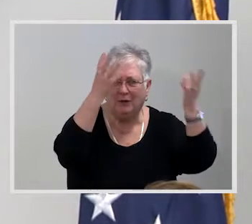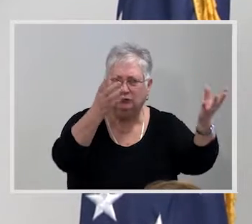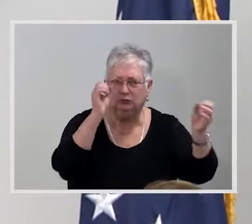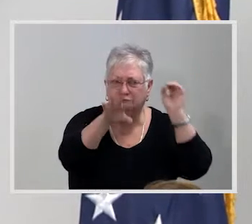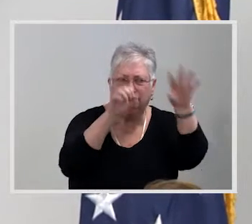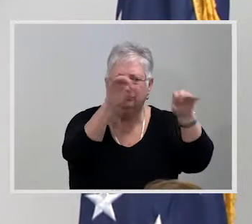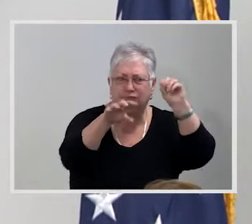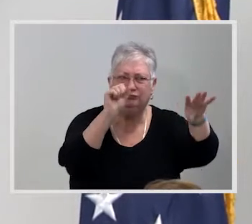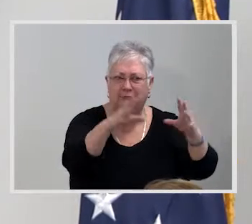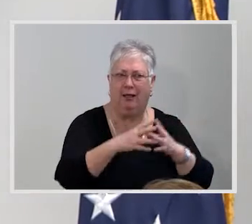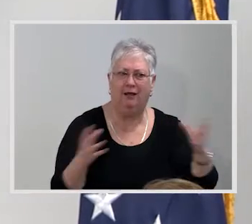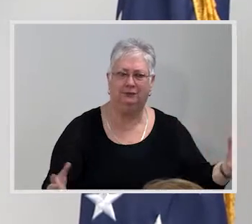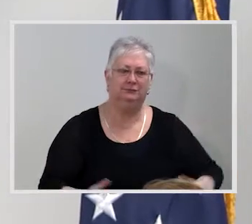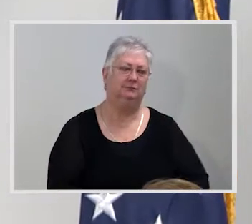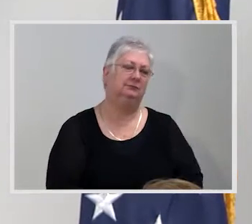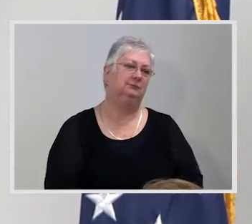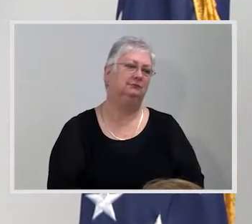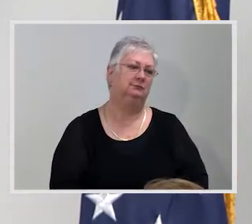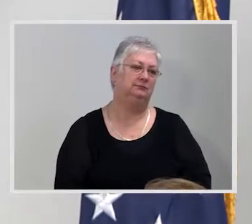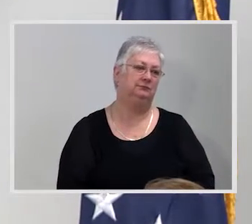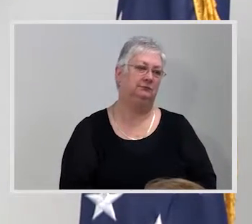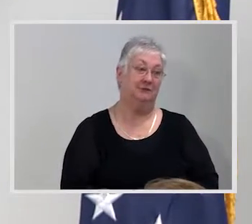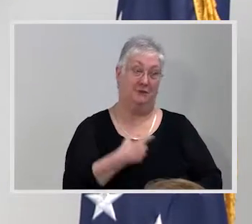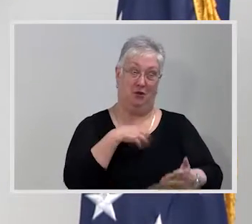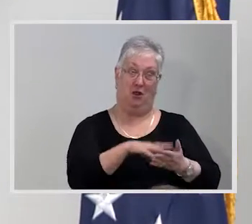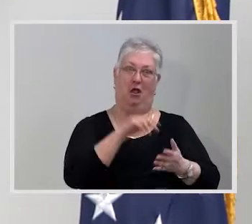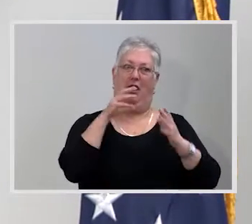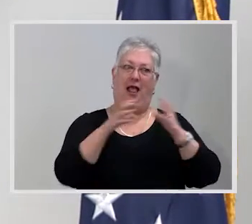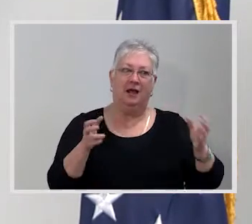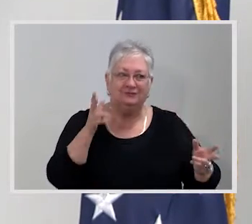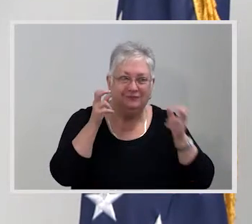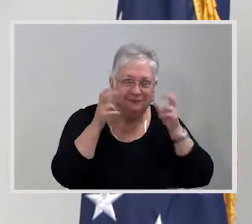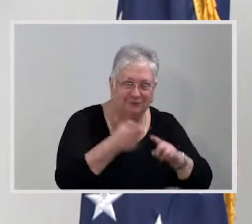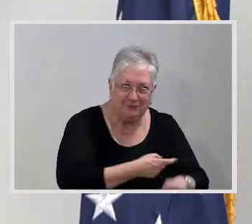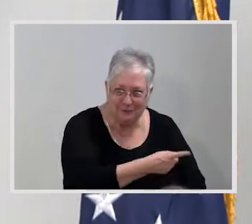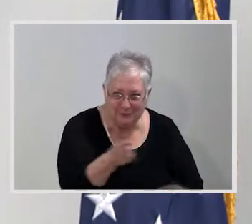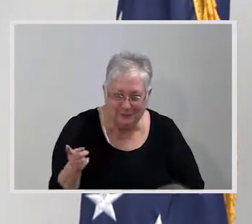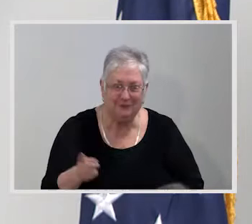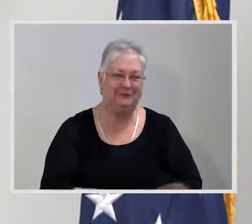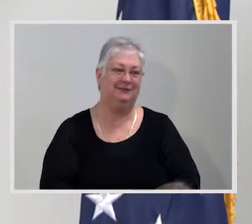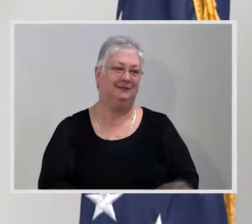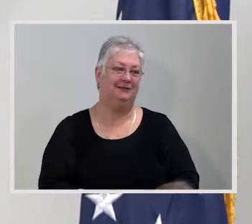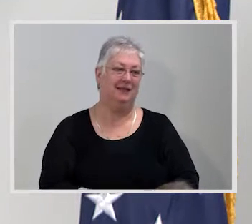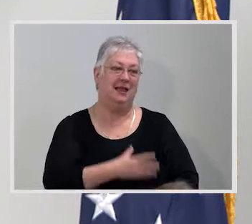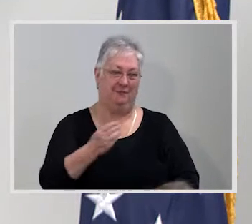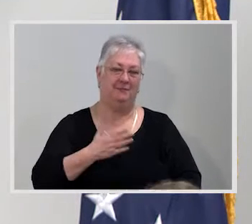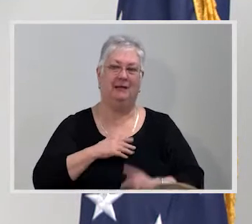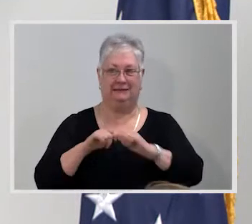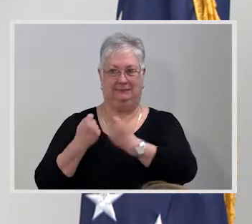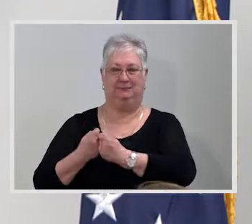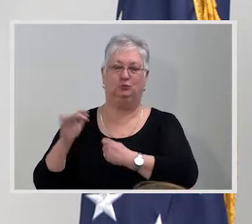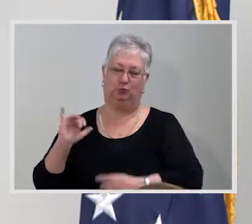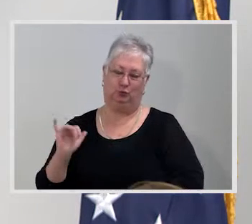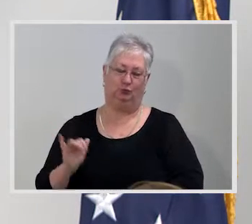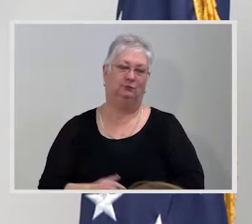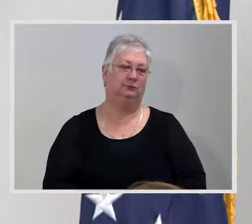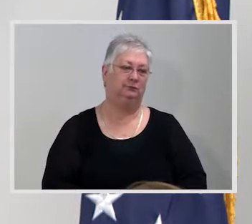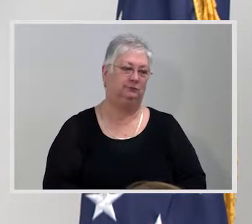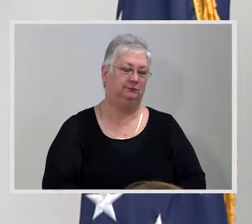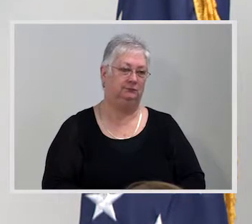FROM HEARING FROM YOU AND ALSO HEARING FROM MEMBERS OF MY TEAM WHO ARE TALKING TO YOU. WHAT WE WANT TO FIGURE OUT, WHAT